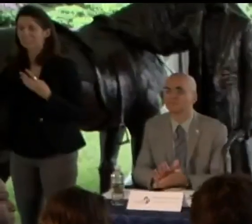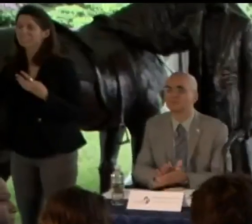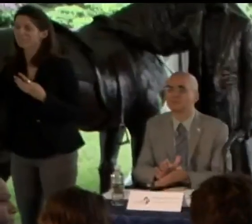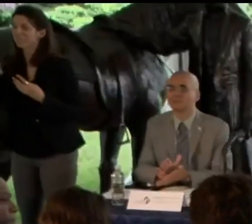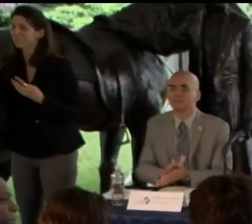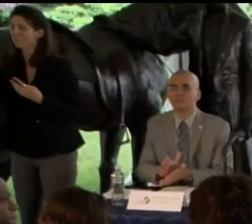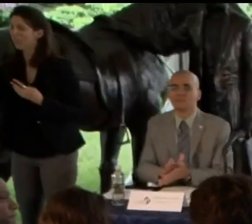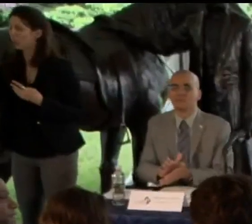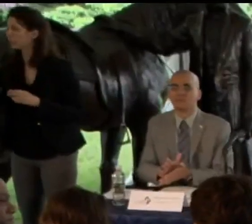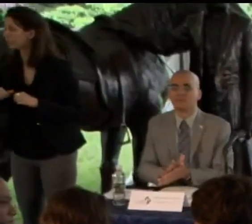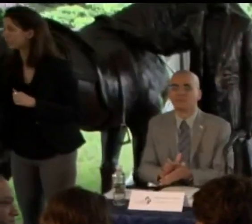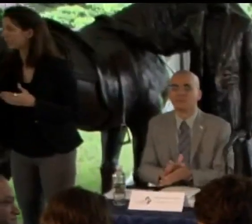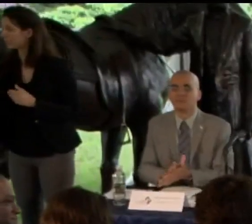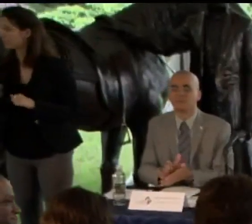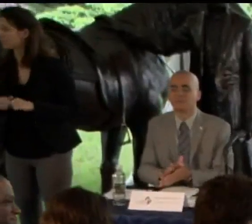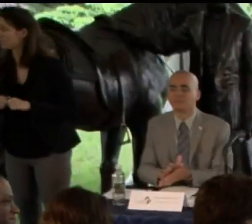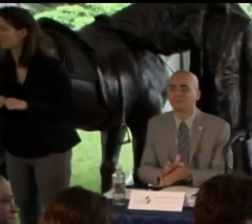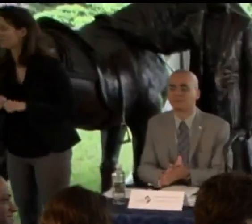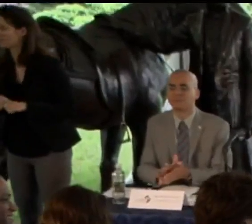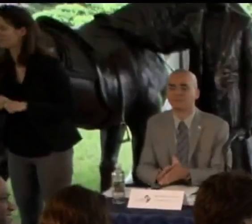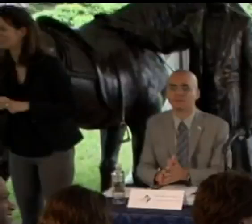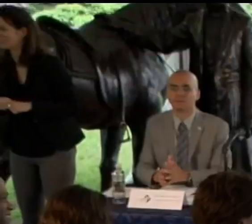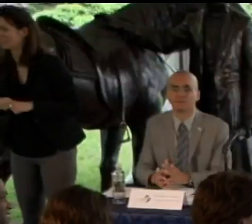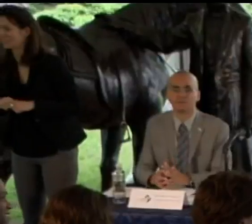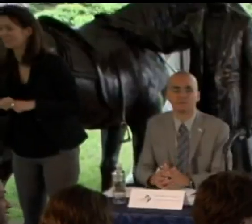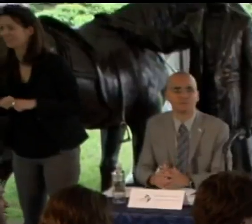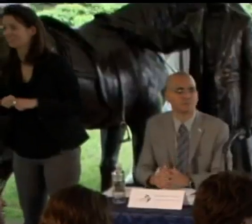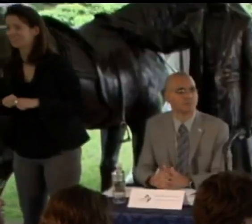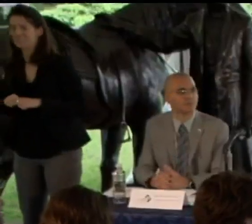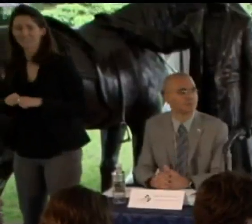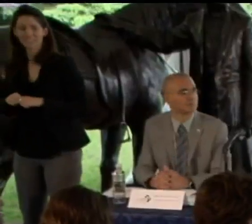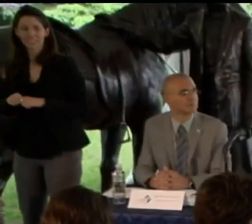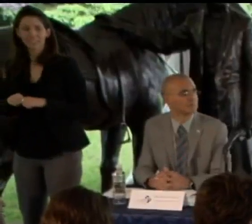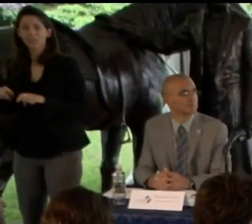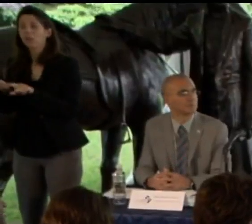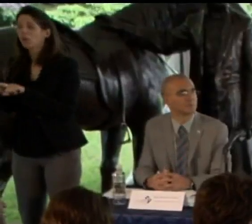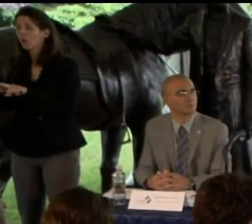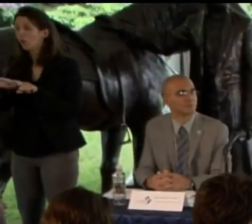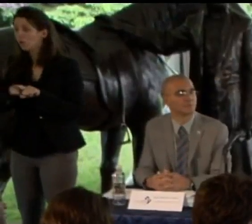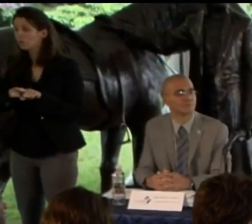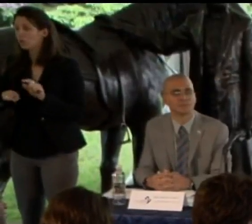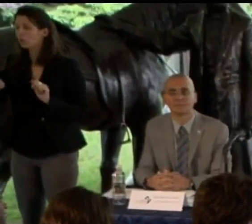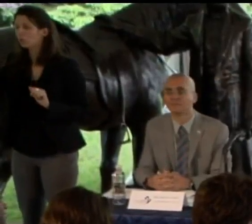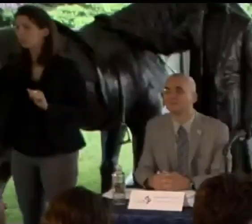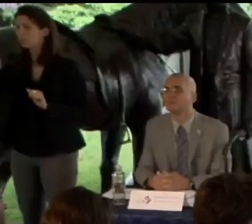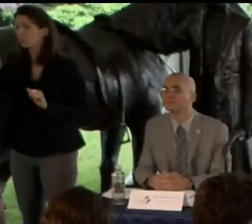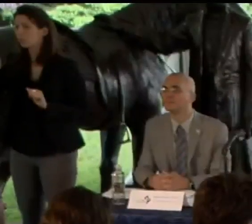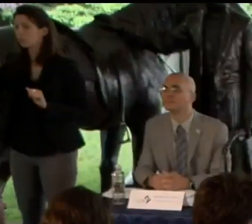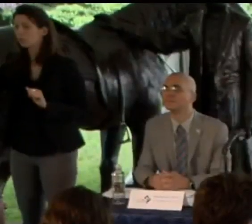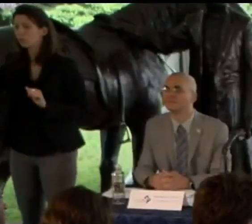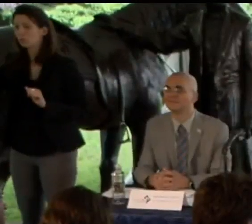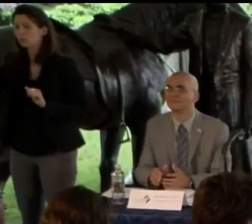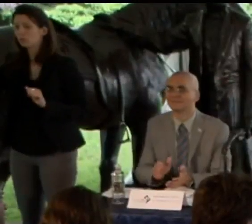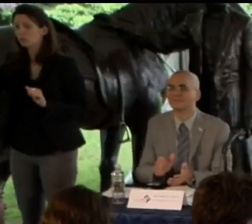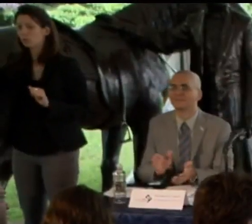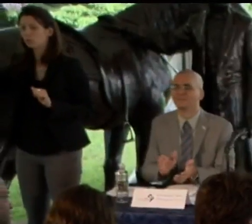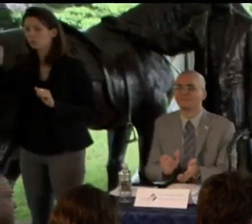MY GENERAL COUNSEL. AND NICHOLAS NARTOWITCZ, A CAPITAL FELLOW IN